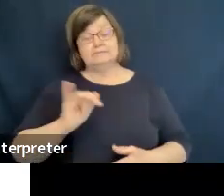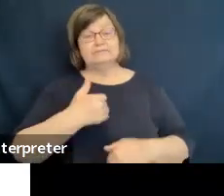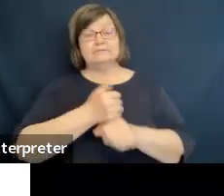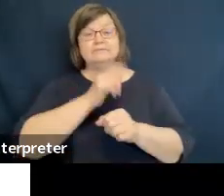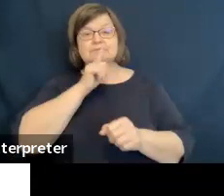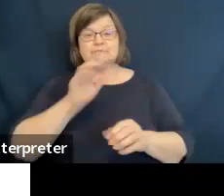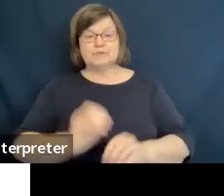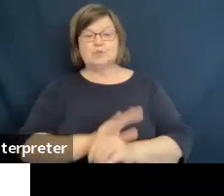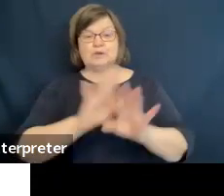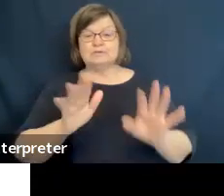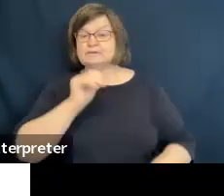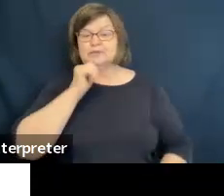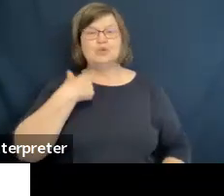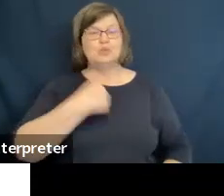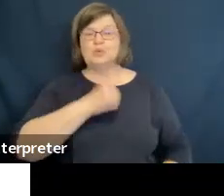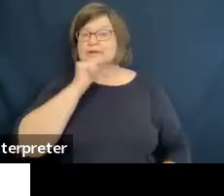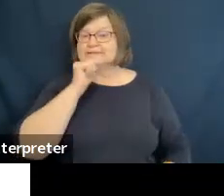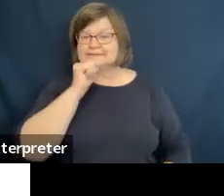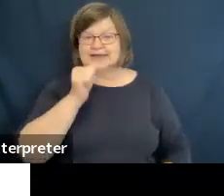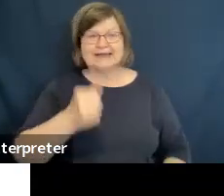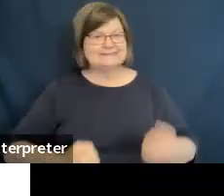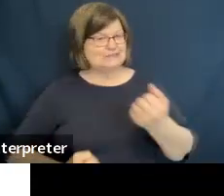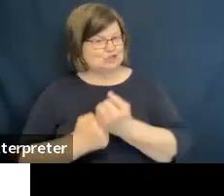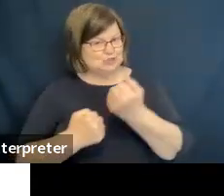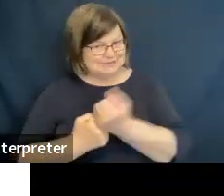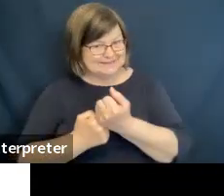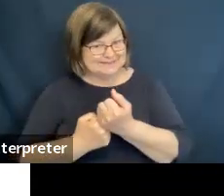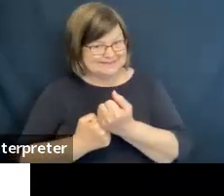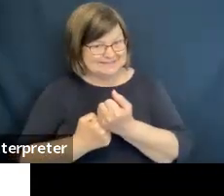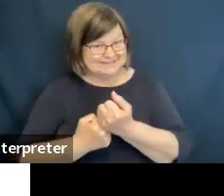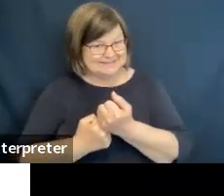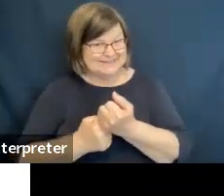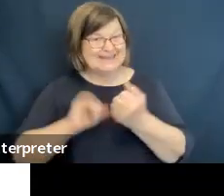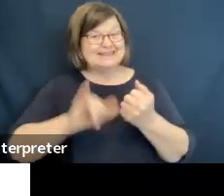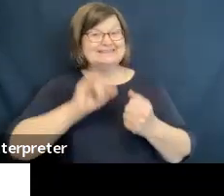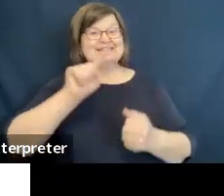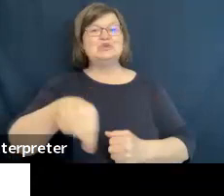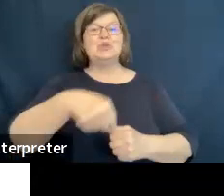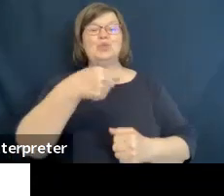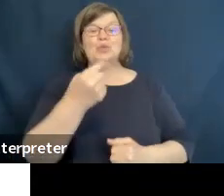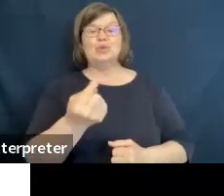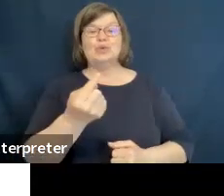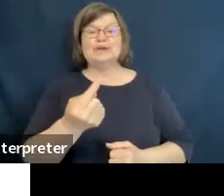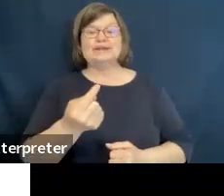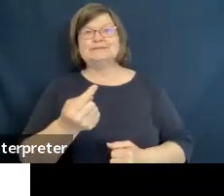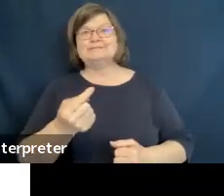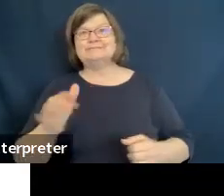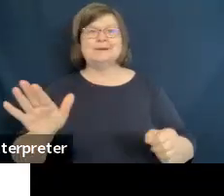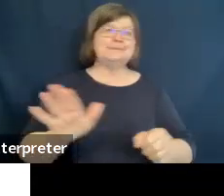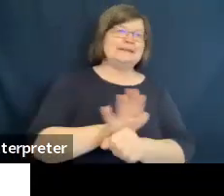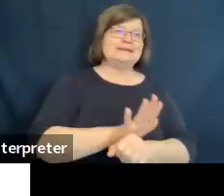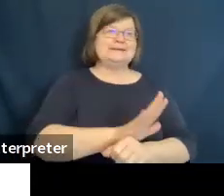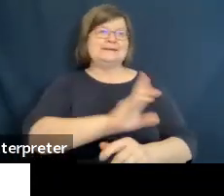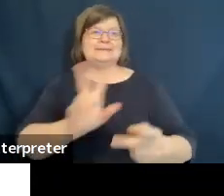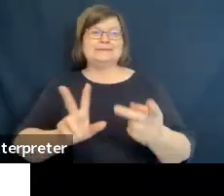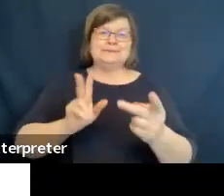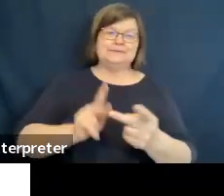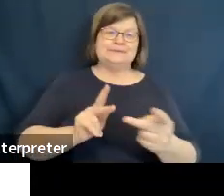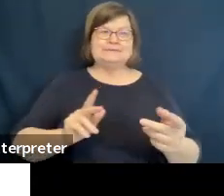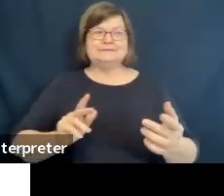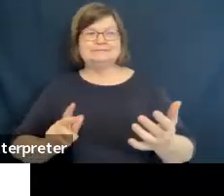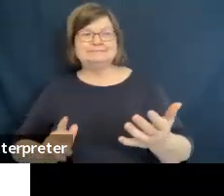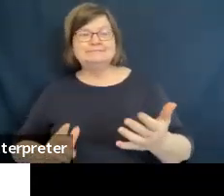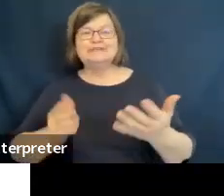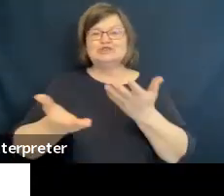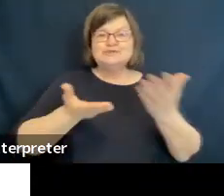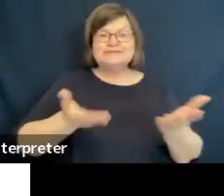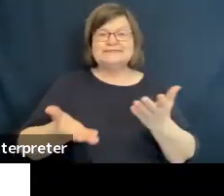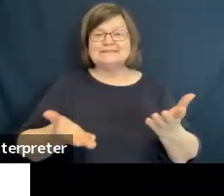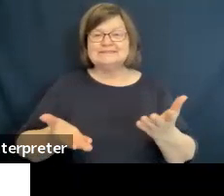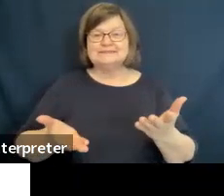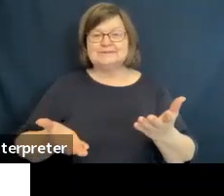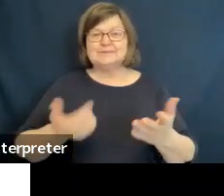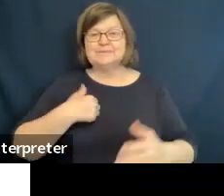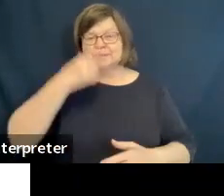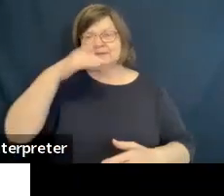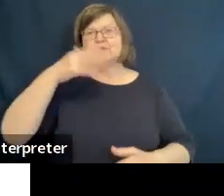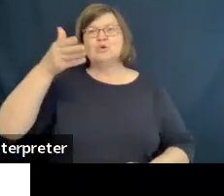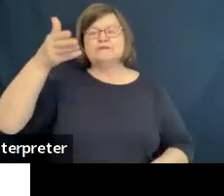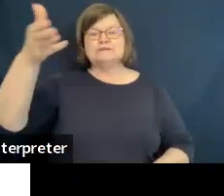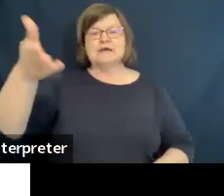we are not endorsing this as the only or be all of services, and I think over time all the services